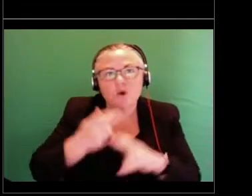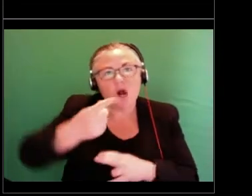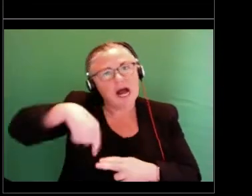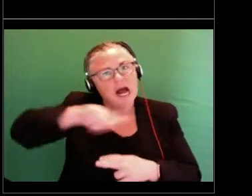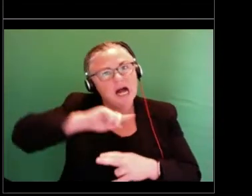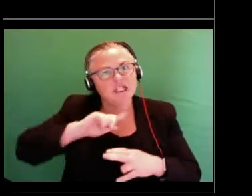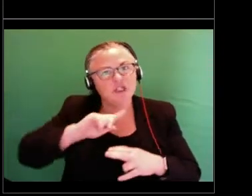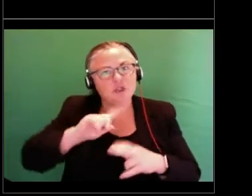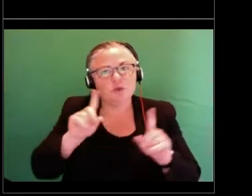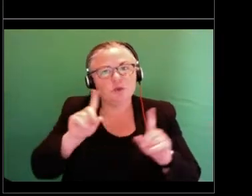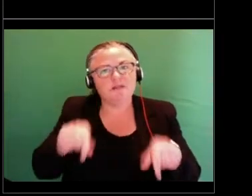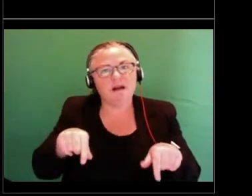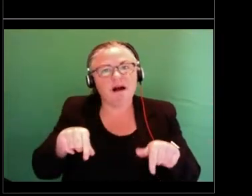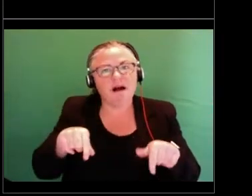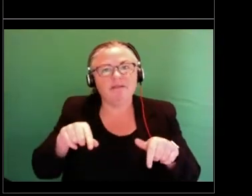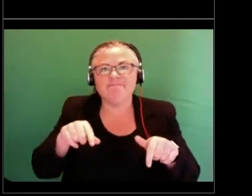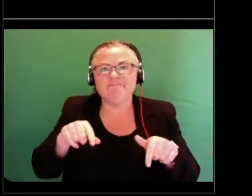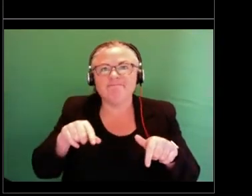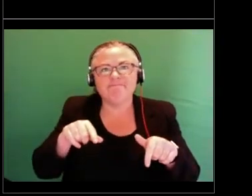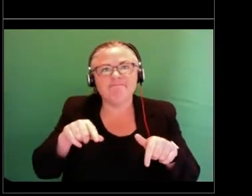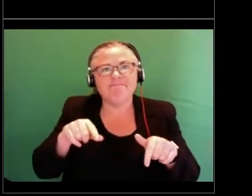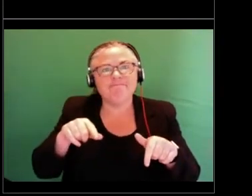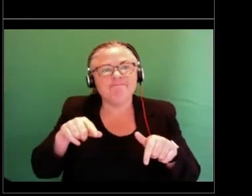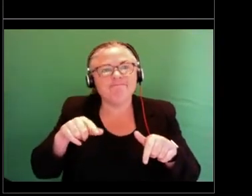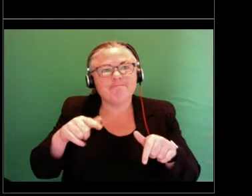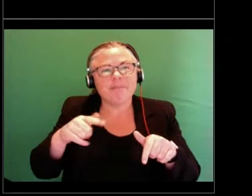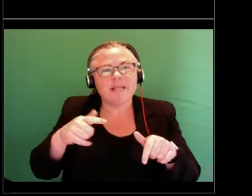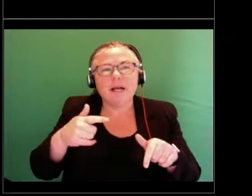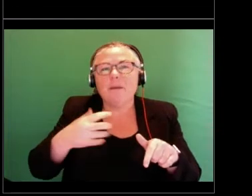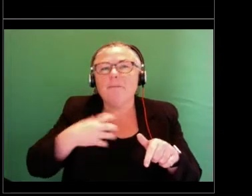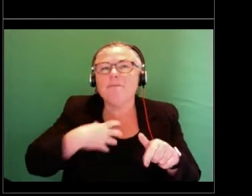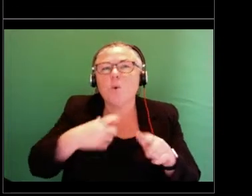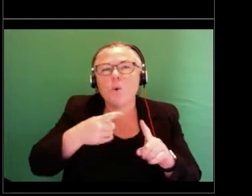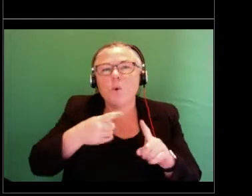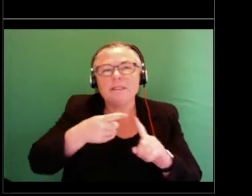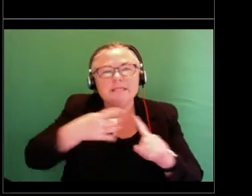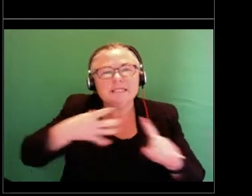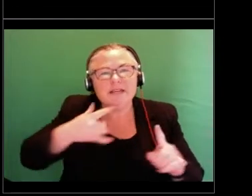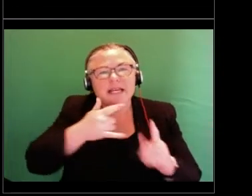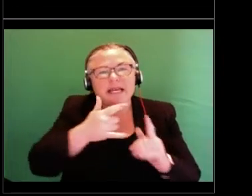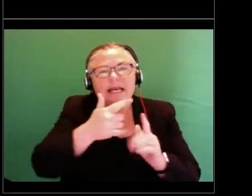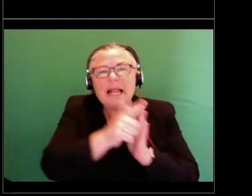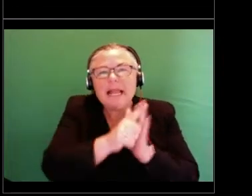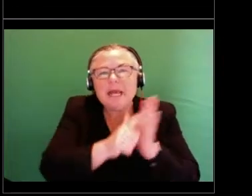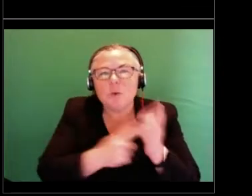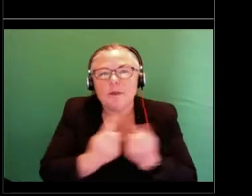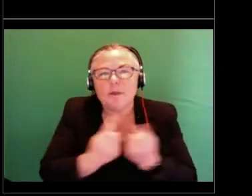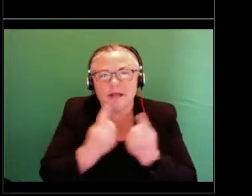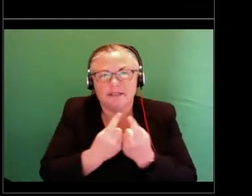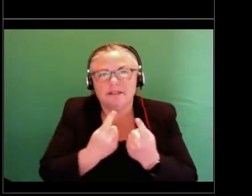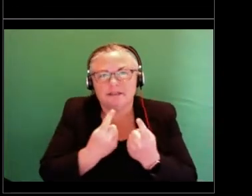is where the service commenced with lawyers and social support workers. We had in Brisbane, Townsville and Cairns.